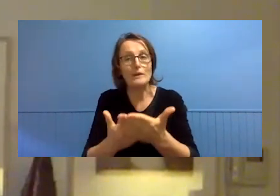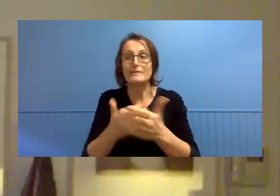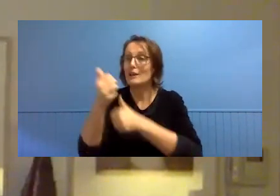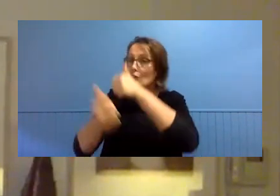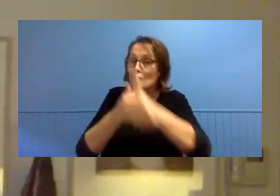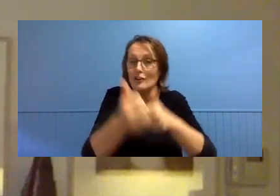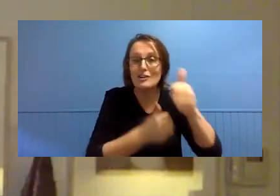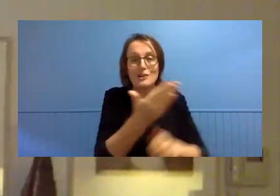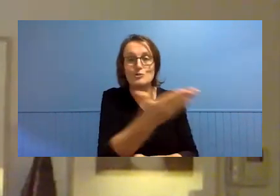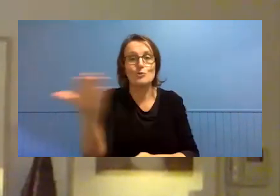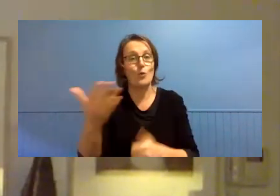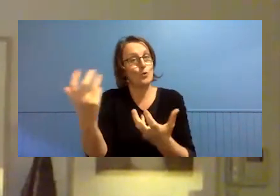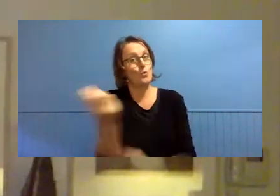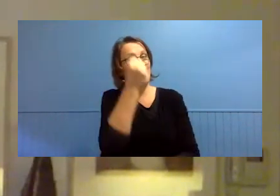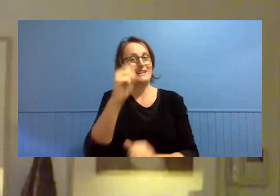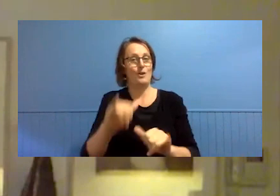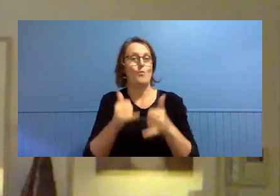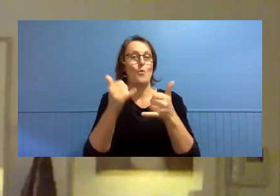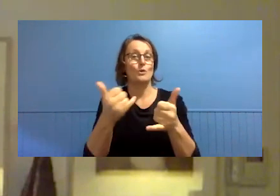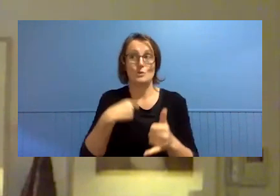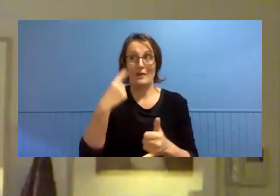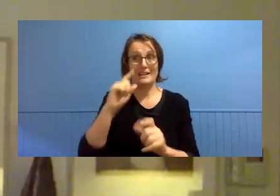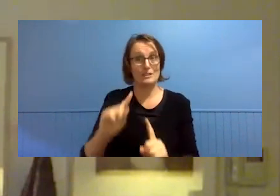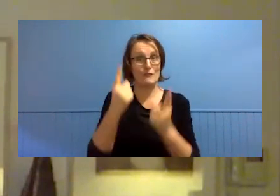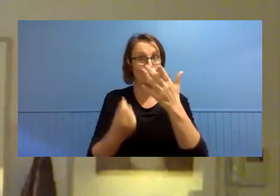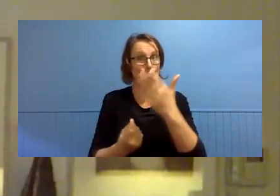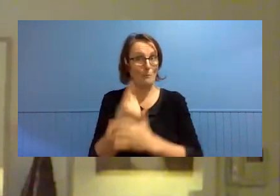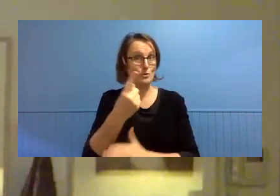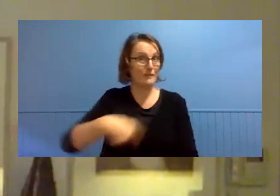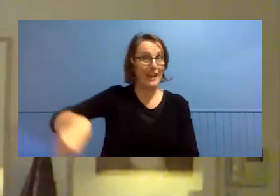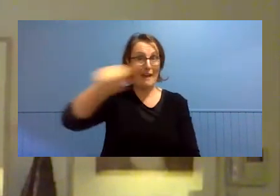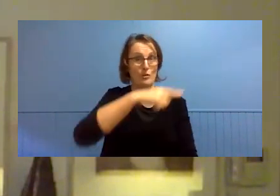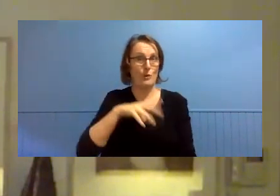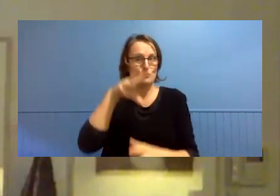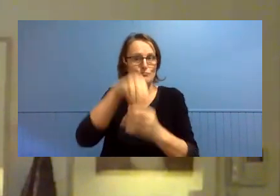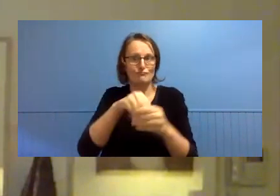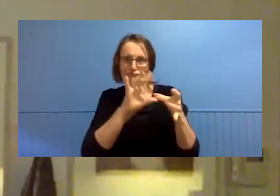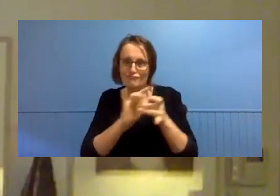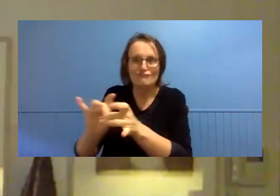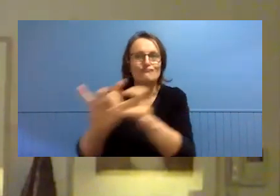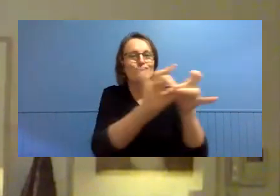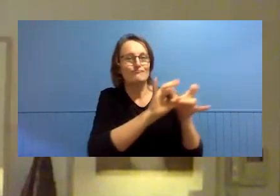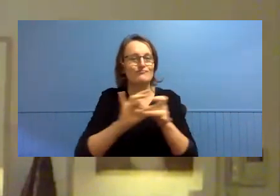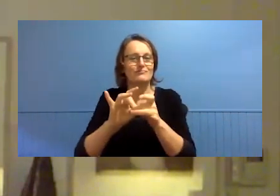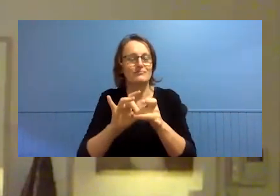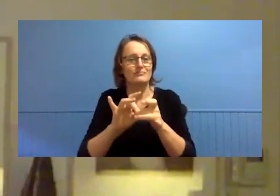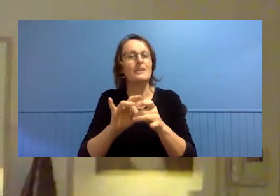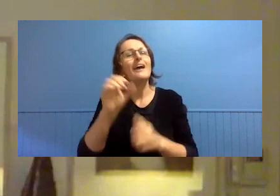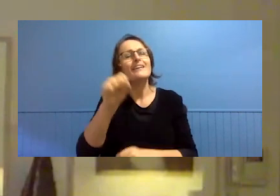award-winners because I think it's one of the first opportunities for everyone to be together, yes, we have been doing the round-tables,